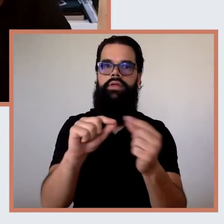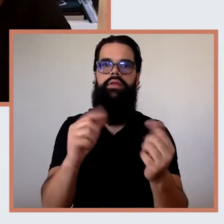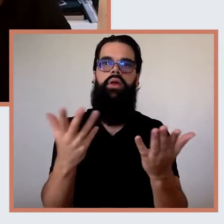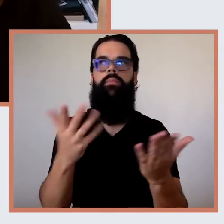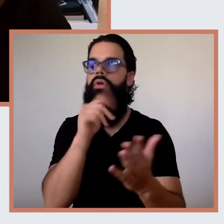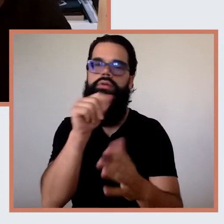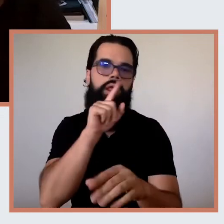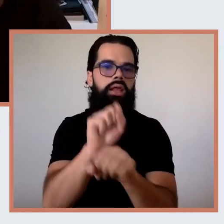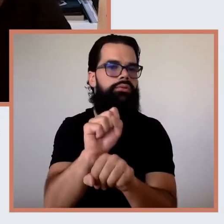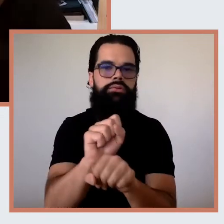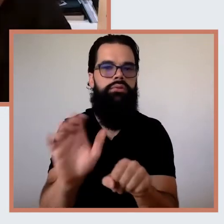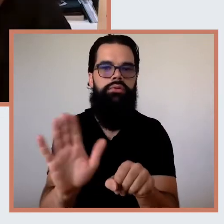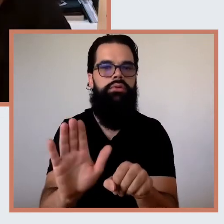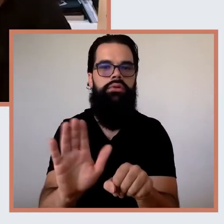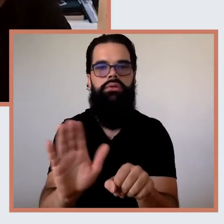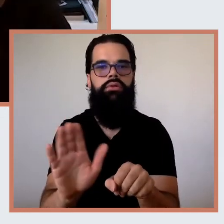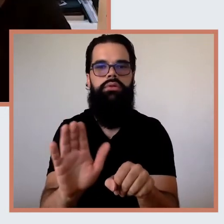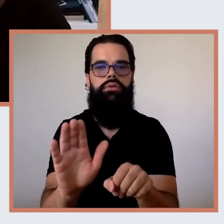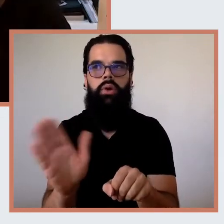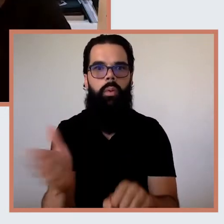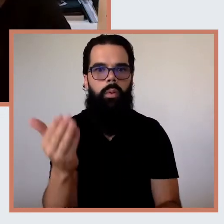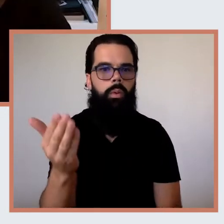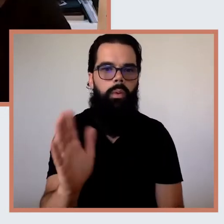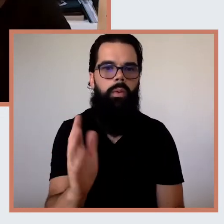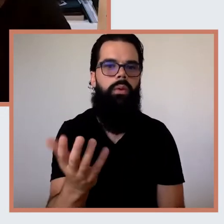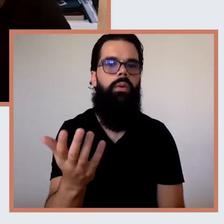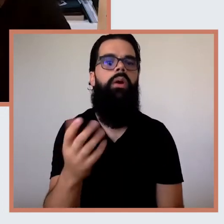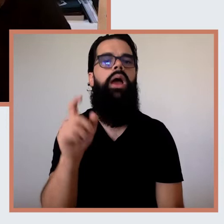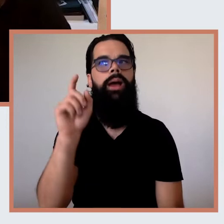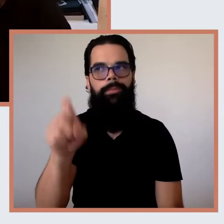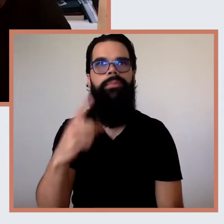you need to have somebody go, "That's not quite accurate."